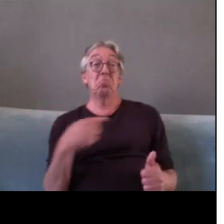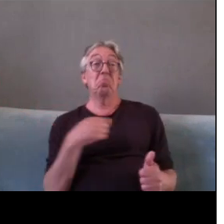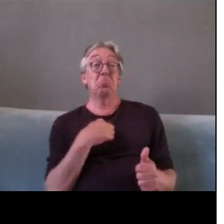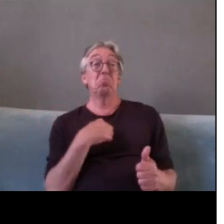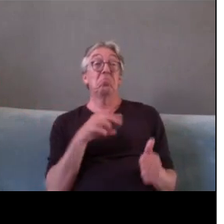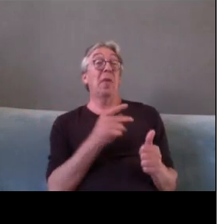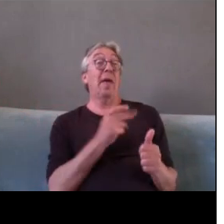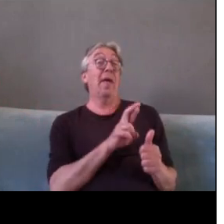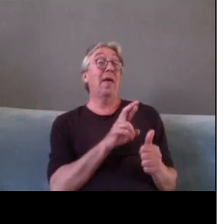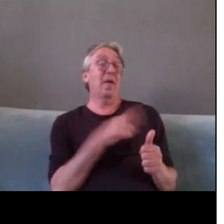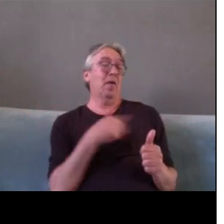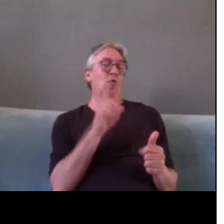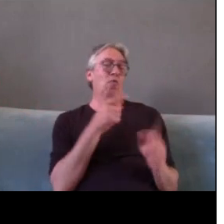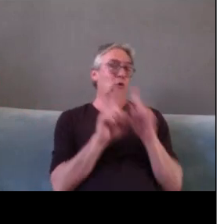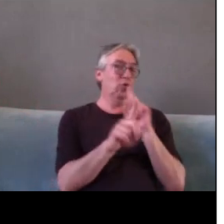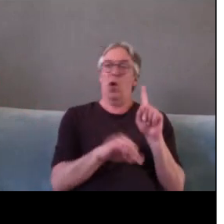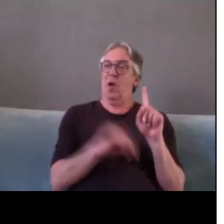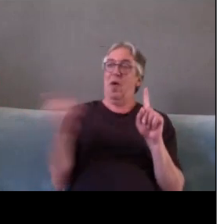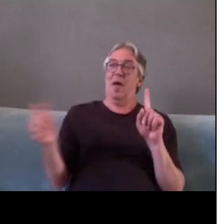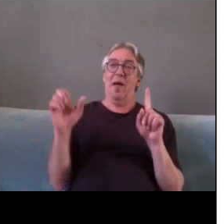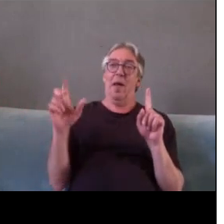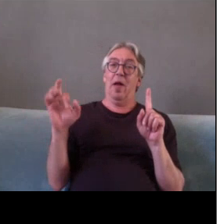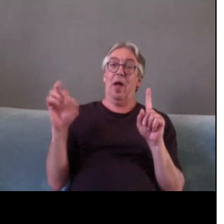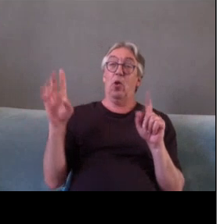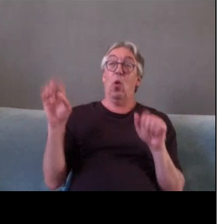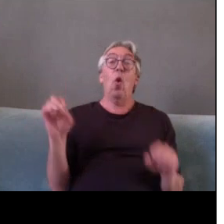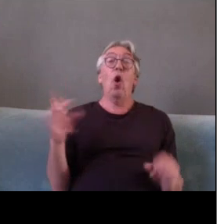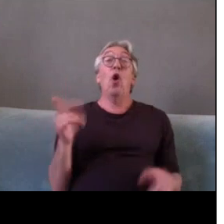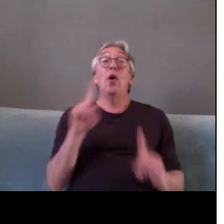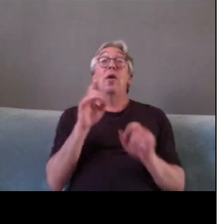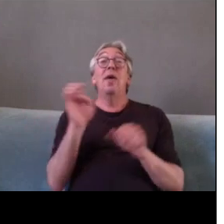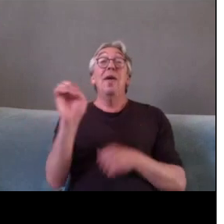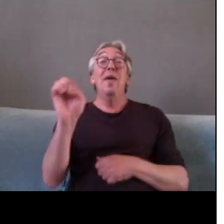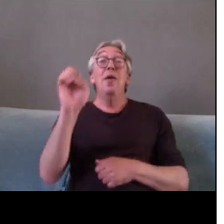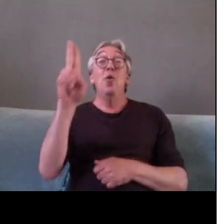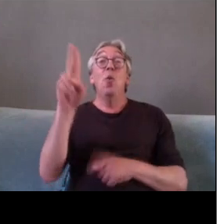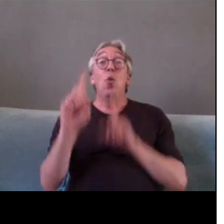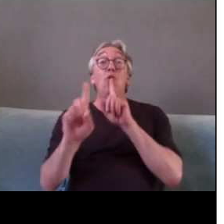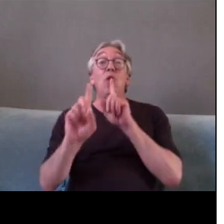Directives don't generally set the goals as Alejandro mentioned,